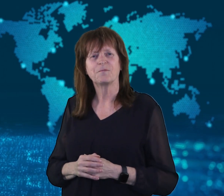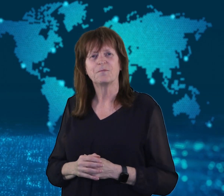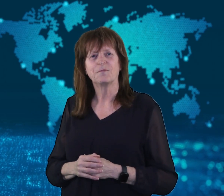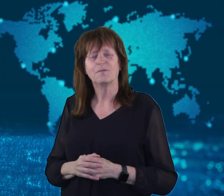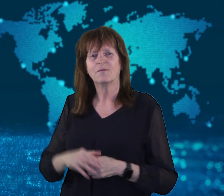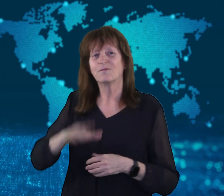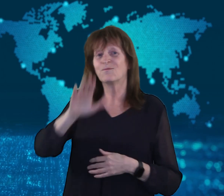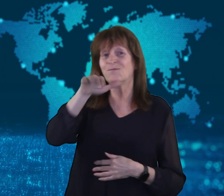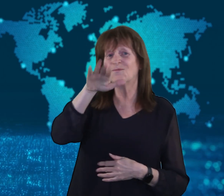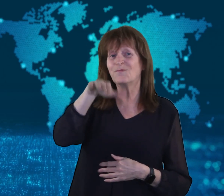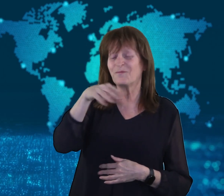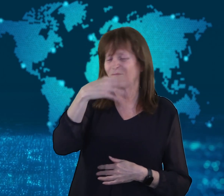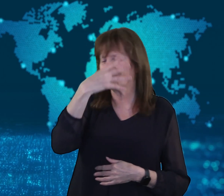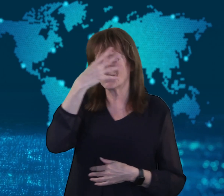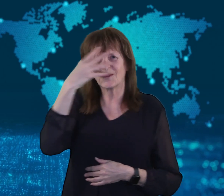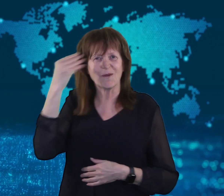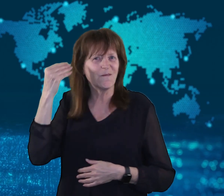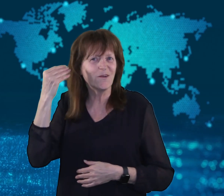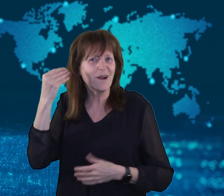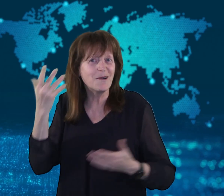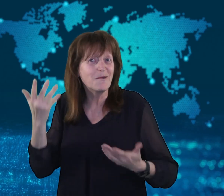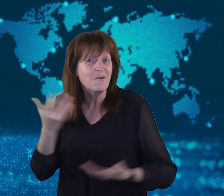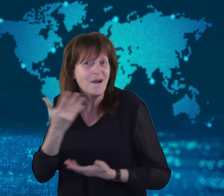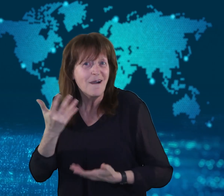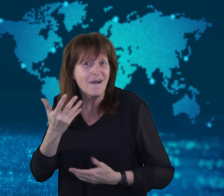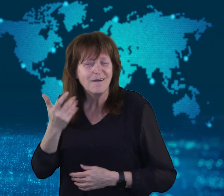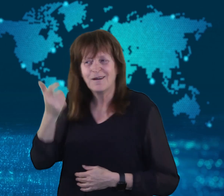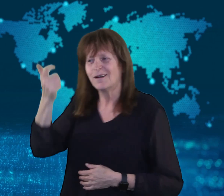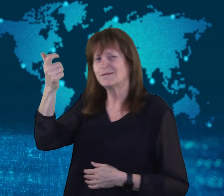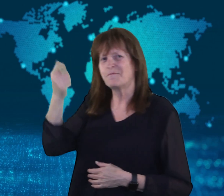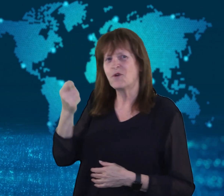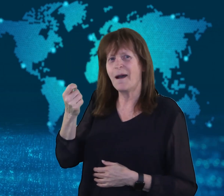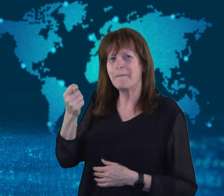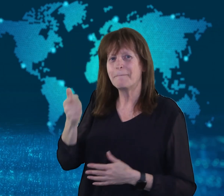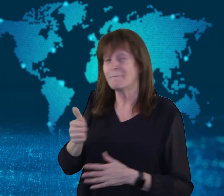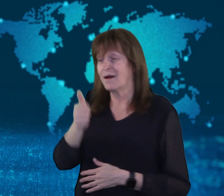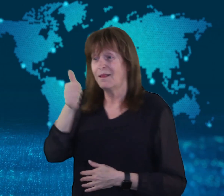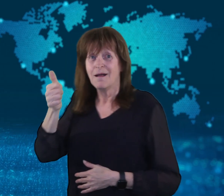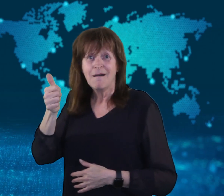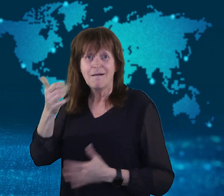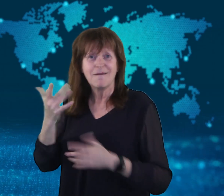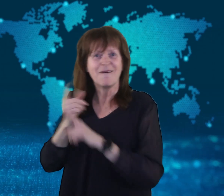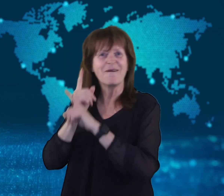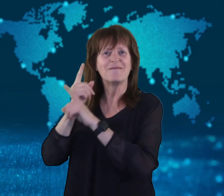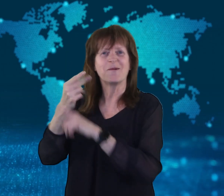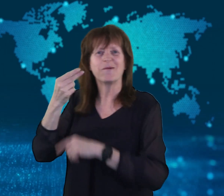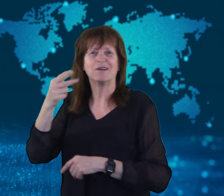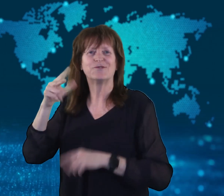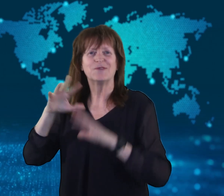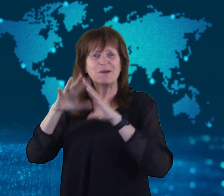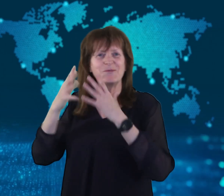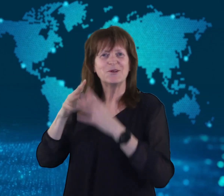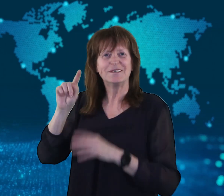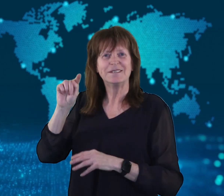Don't forget to subscribe, like, and follow H3 World TV